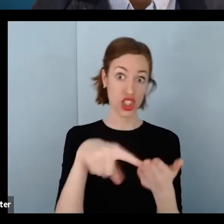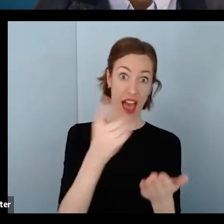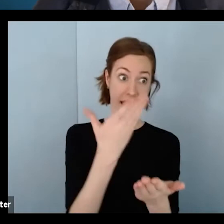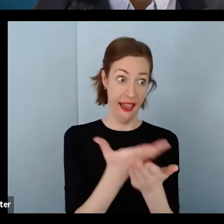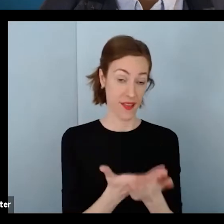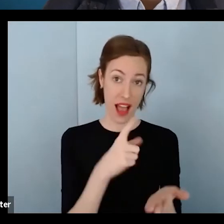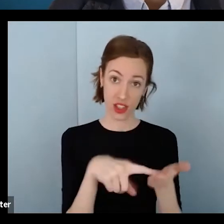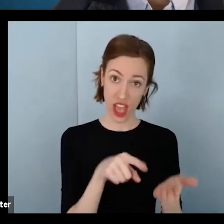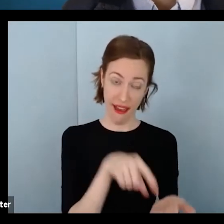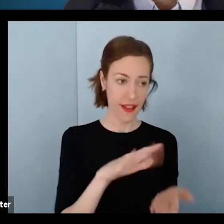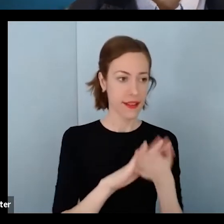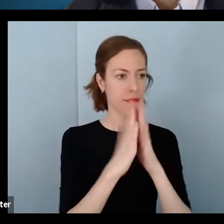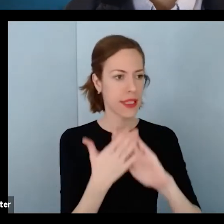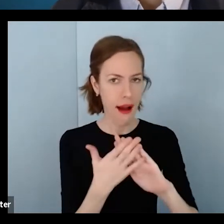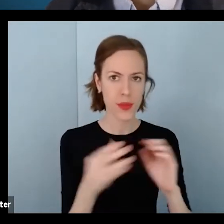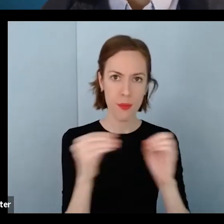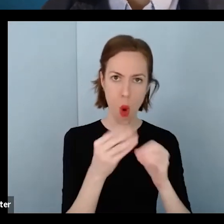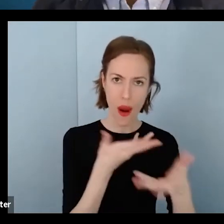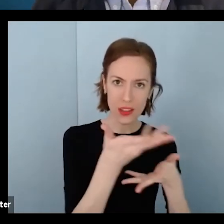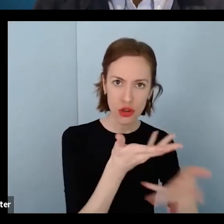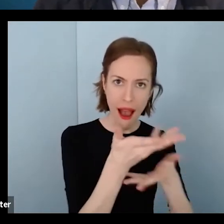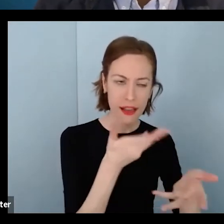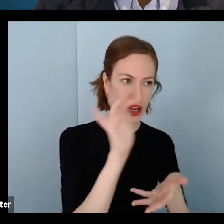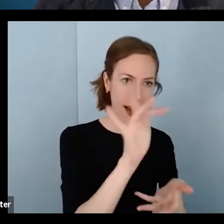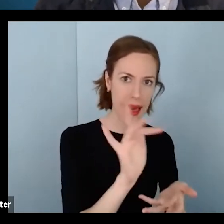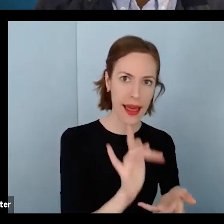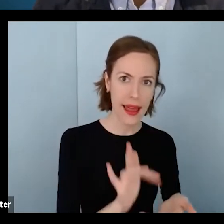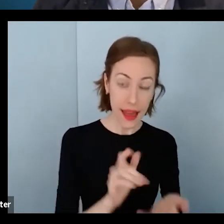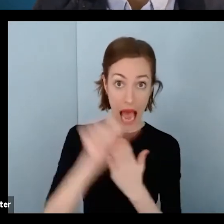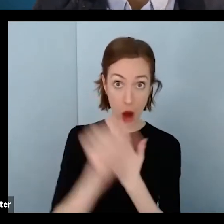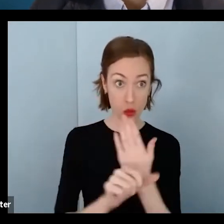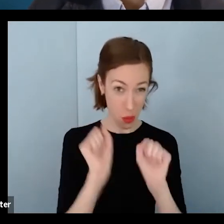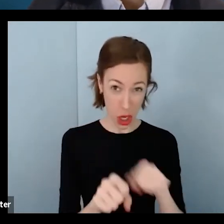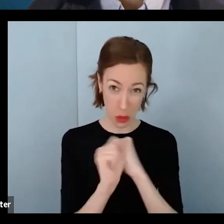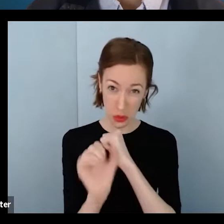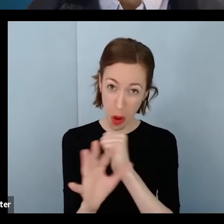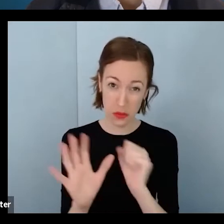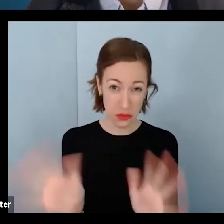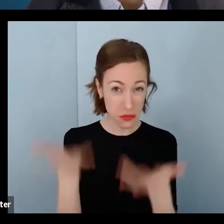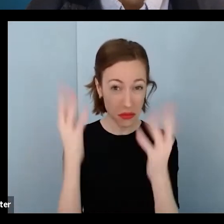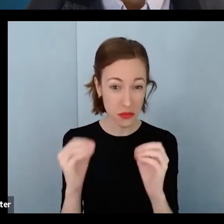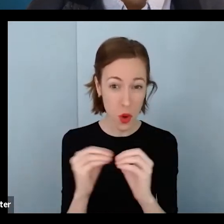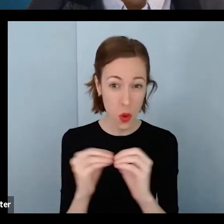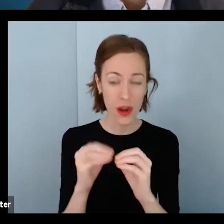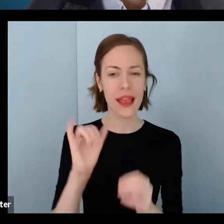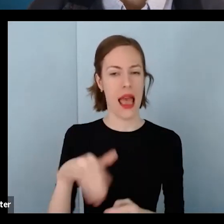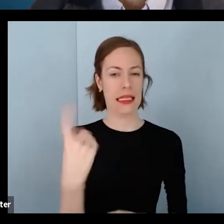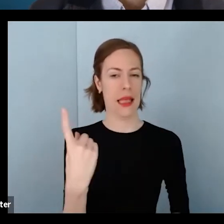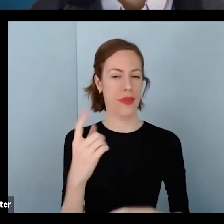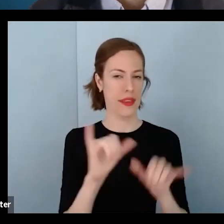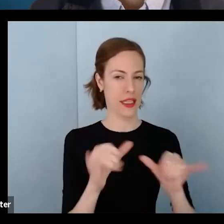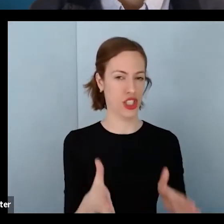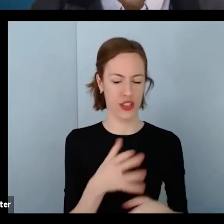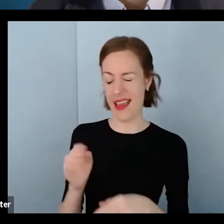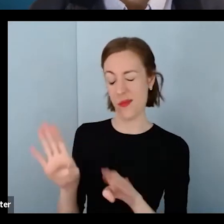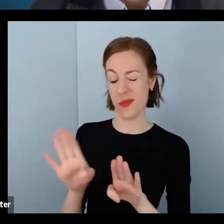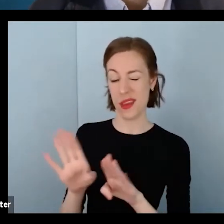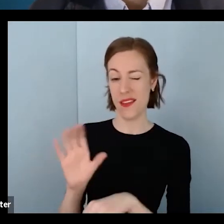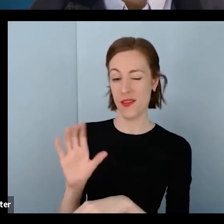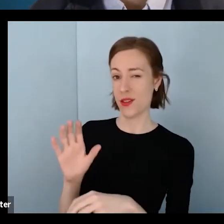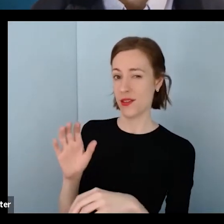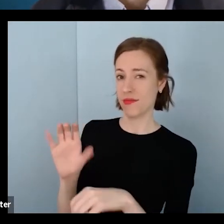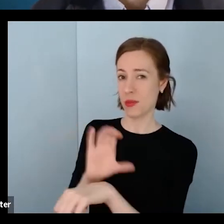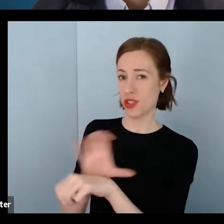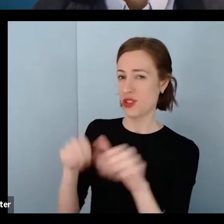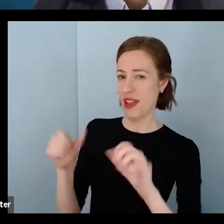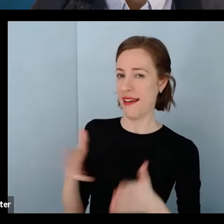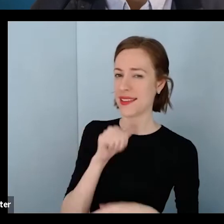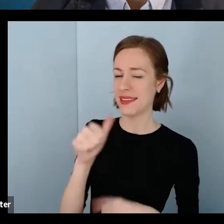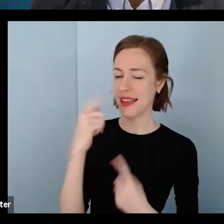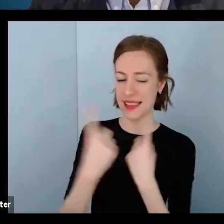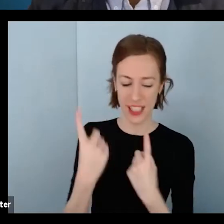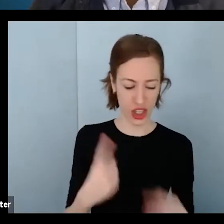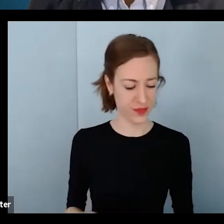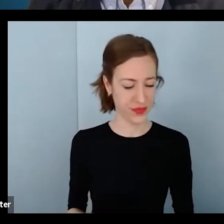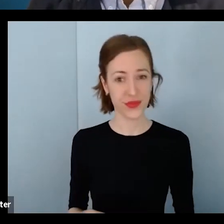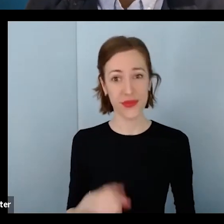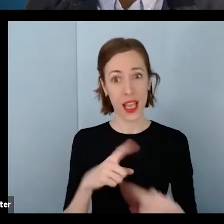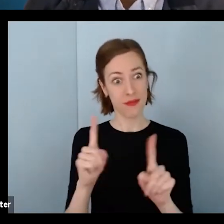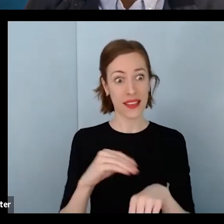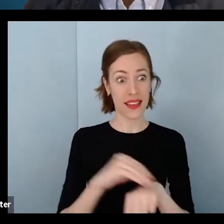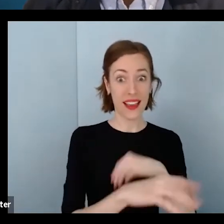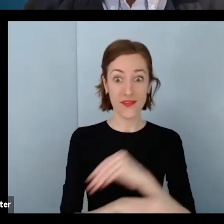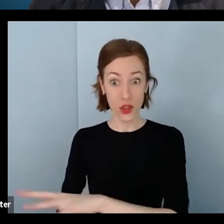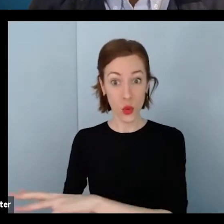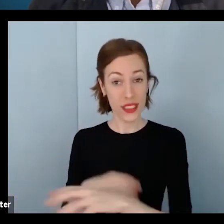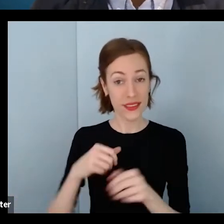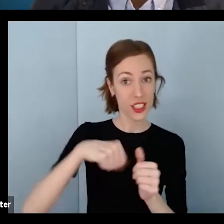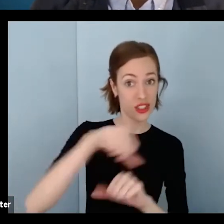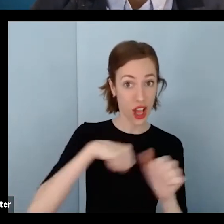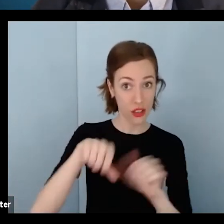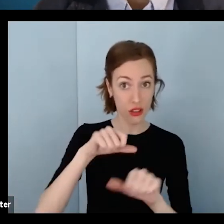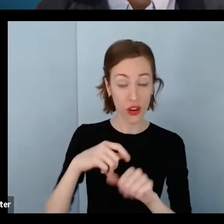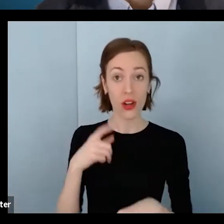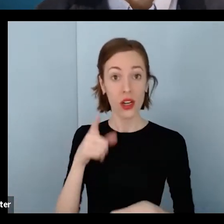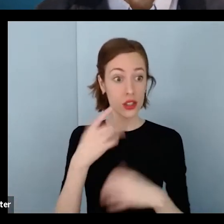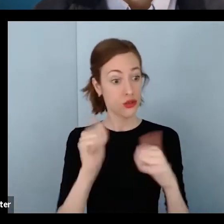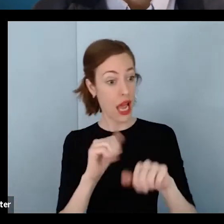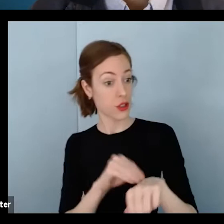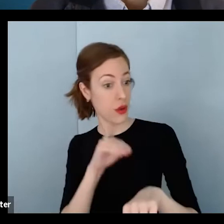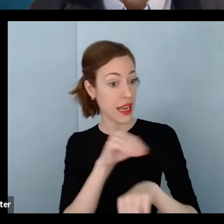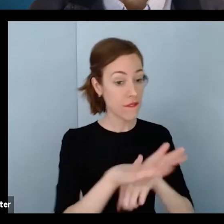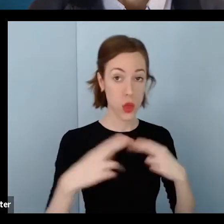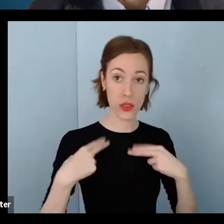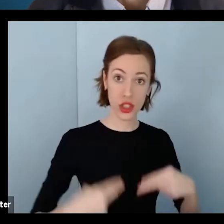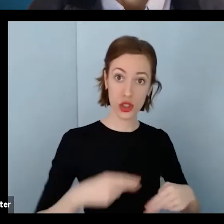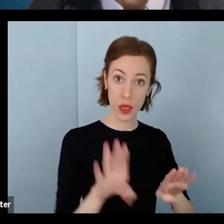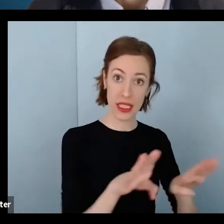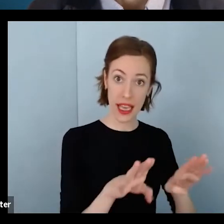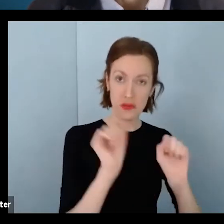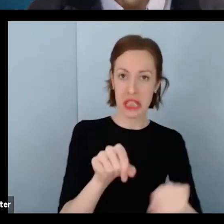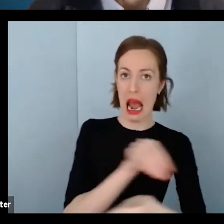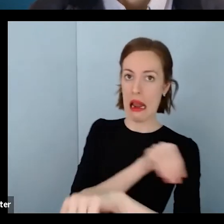Basically they community was wondering about something that engineers and behavioral scientists hadn't considered that since human behavior influences algorithm behavior attempts to influence human behavior, but also go on to influence algorithms.